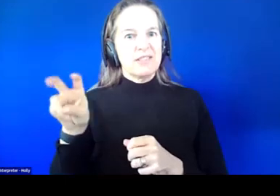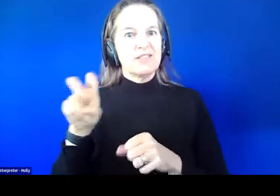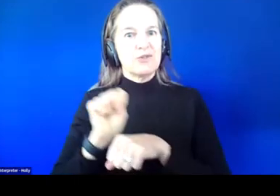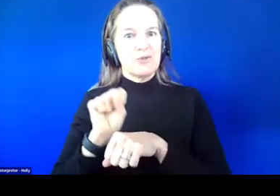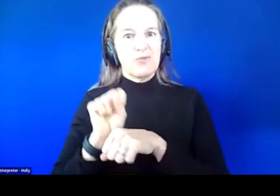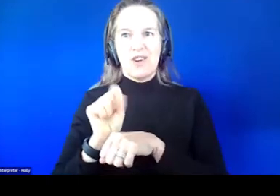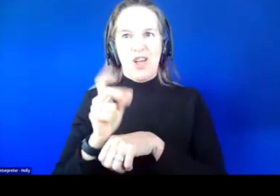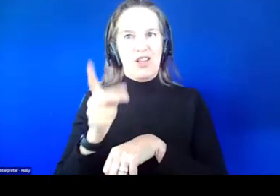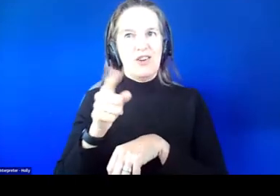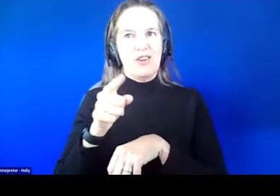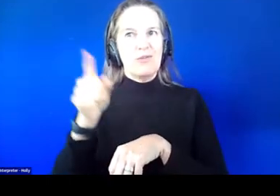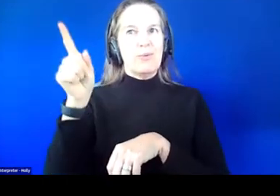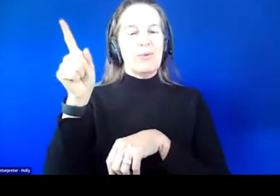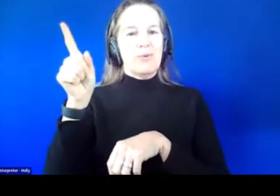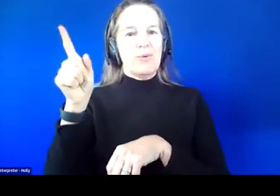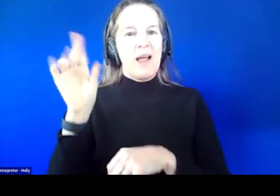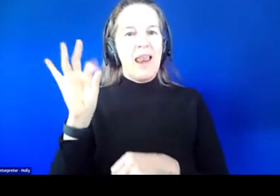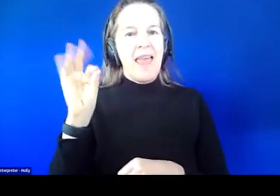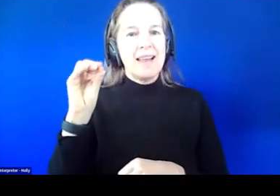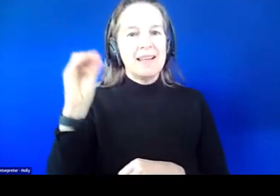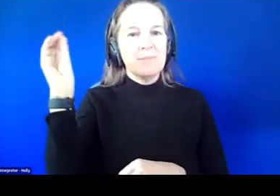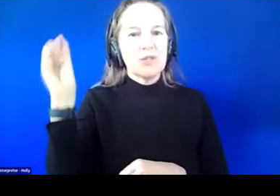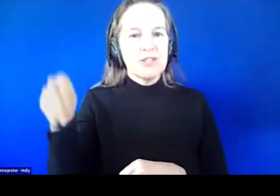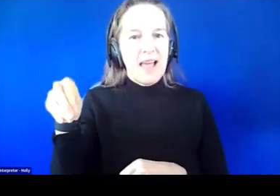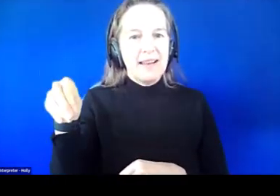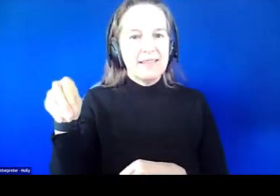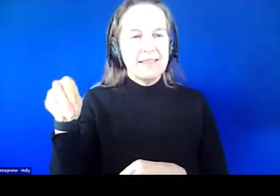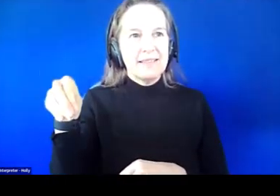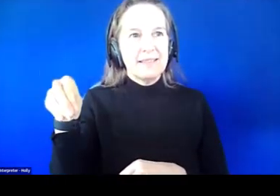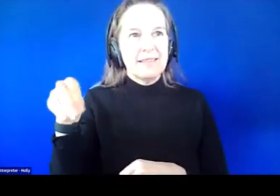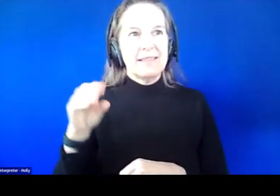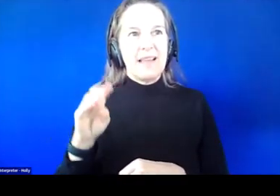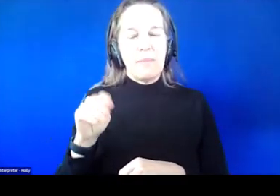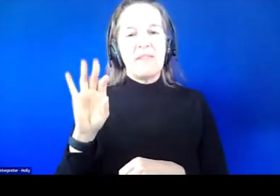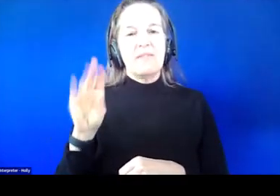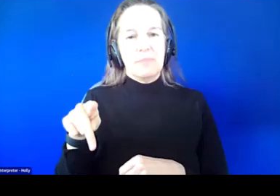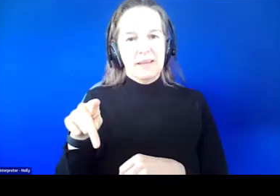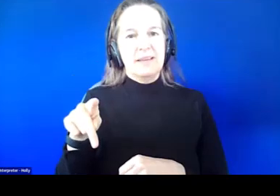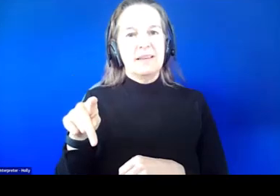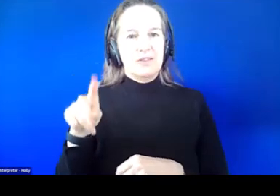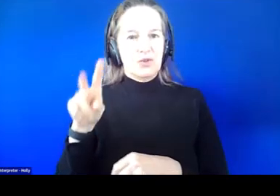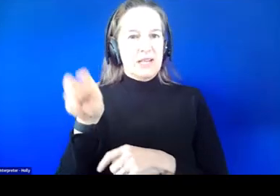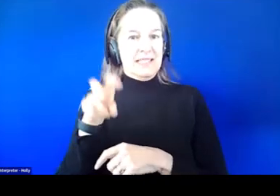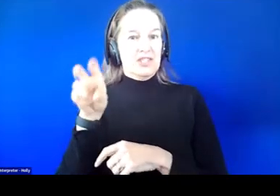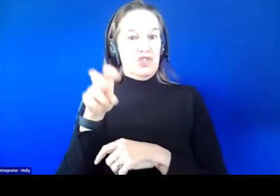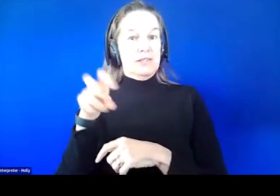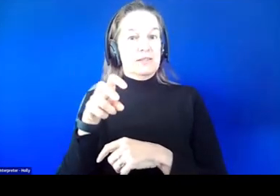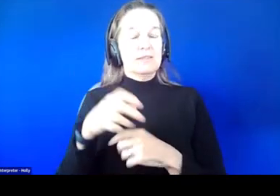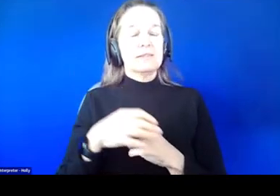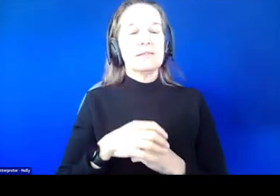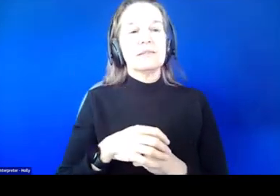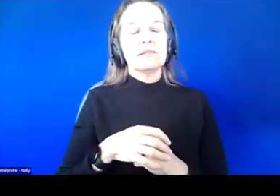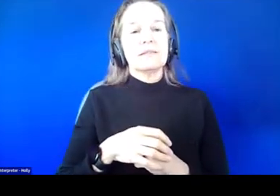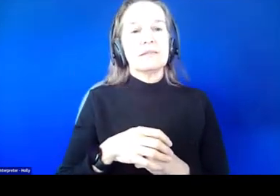90% of our MFP transitions are coming out of